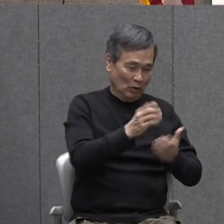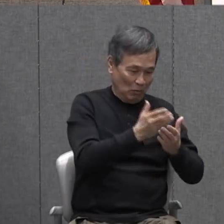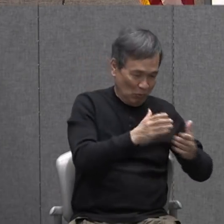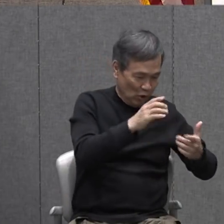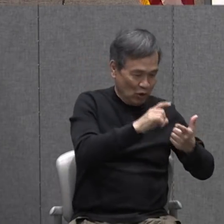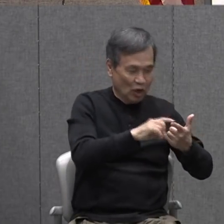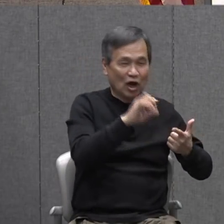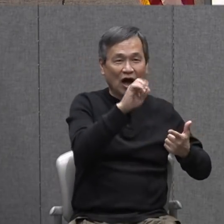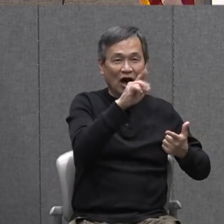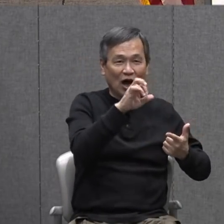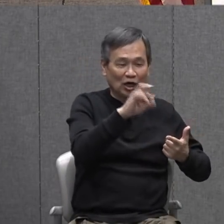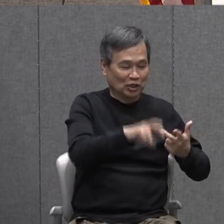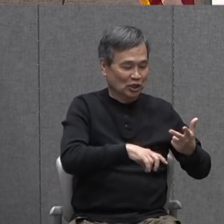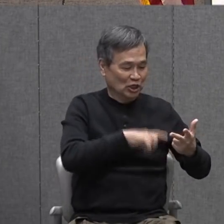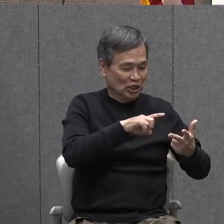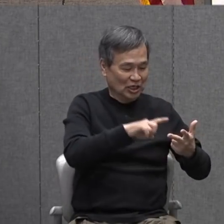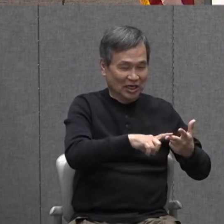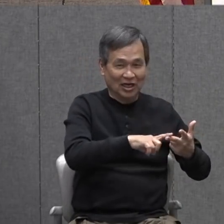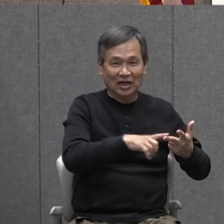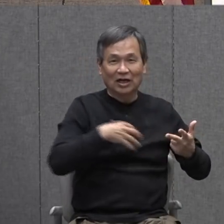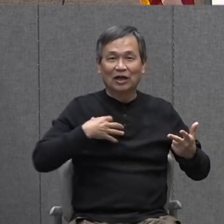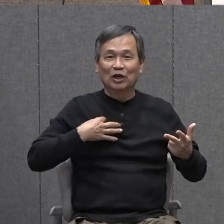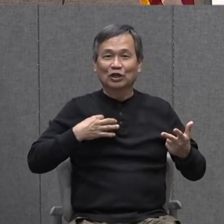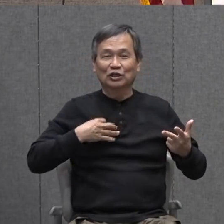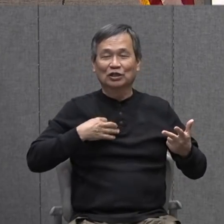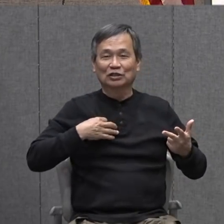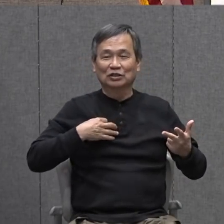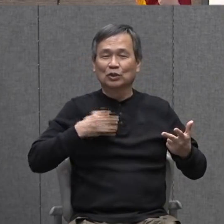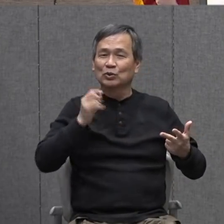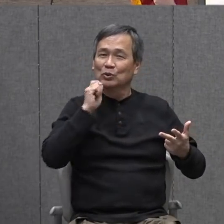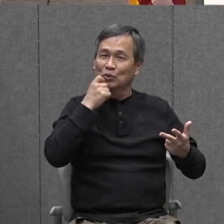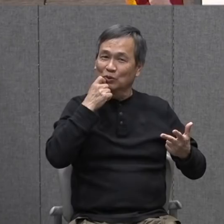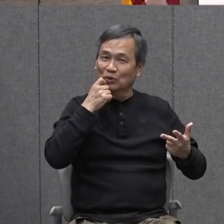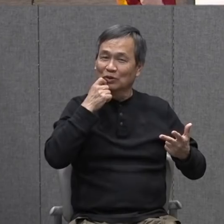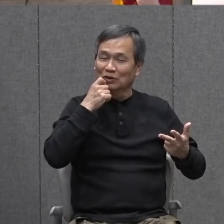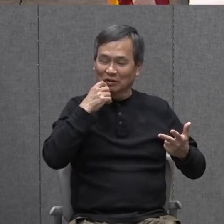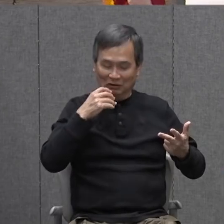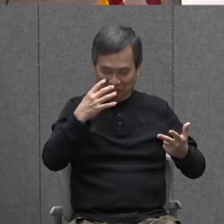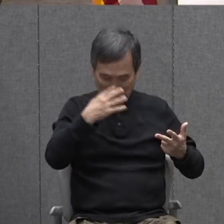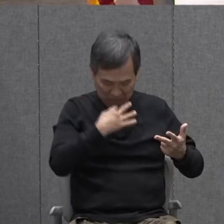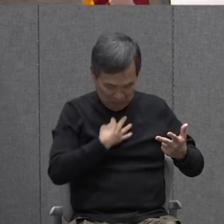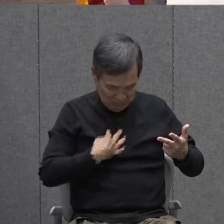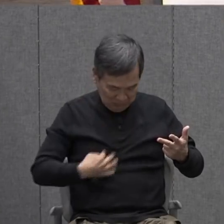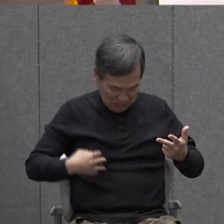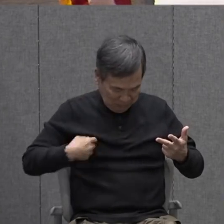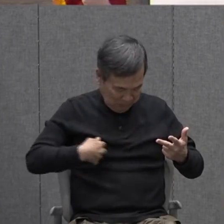Plus look at all these cool patterns and designs. I could spend a long time drawing that if I wanted to.